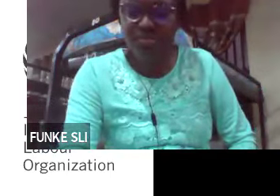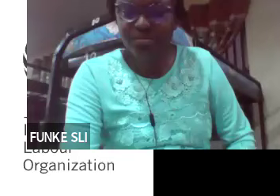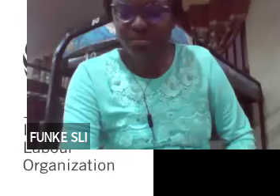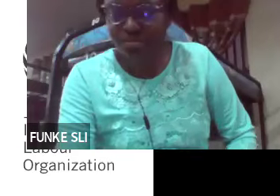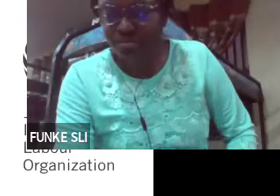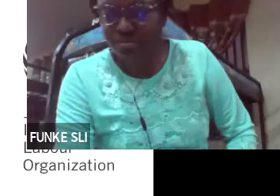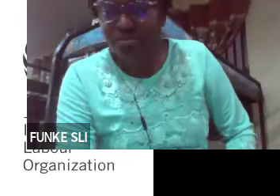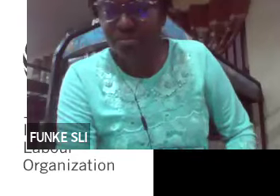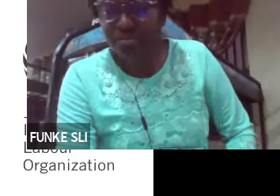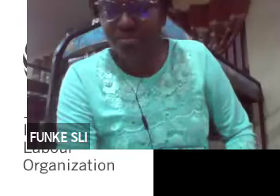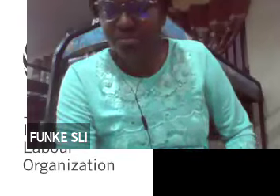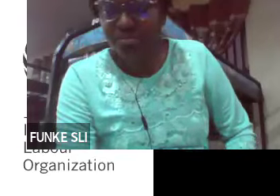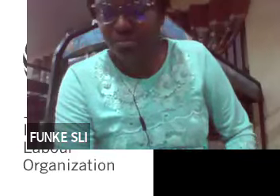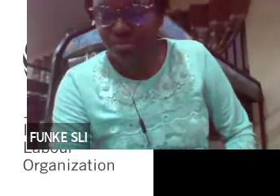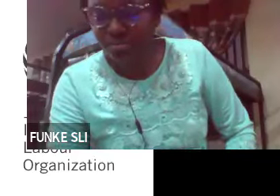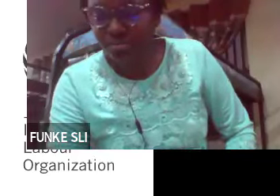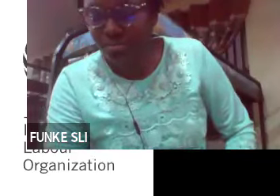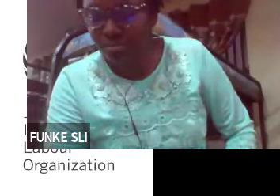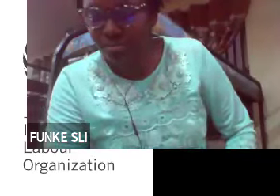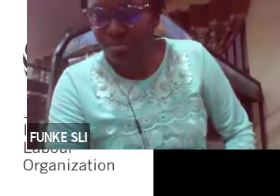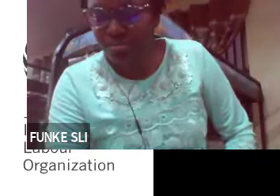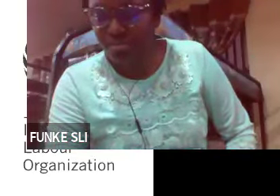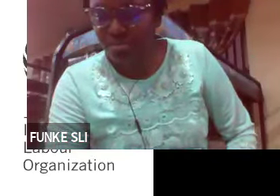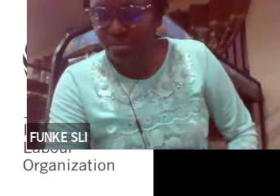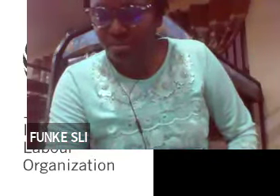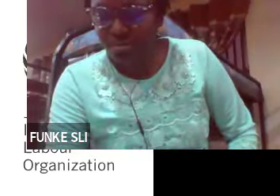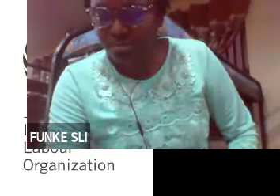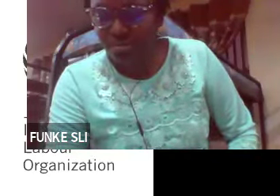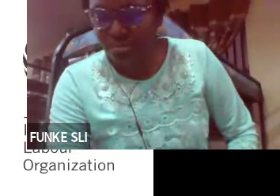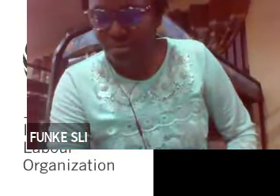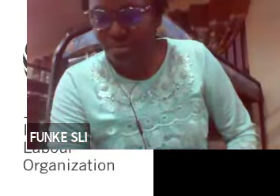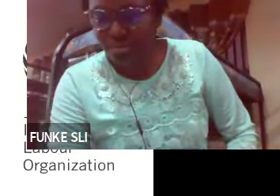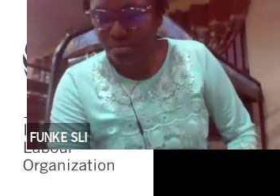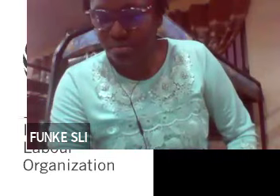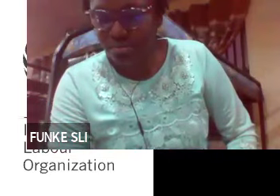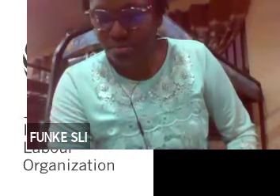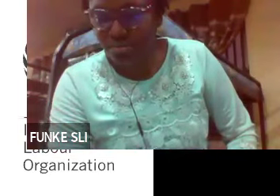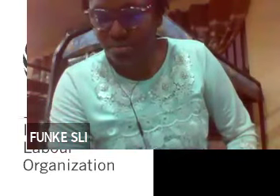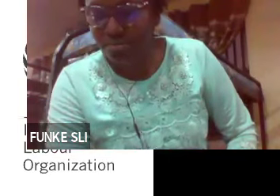sola bakre: Actually, I'm surprised, too. But what we're going to do is we're going to follow up with those that we've not seen.